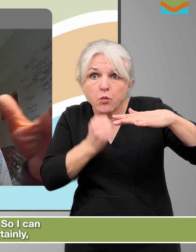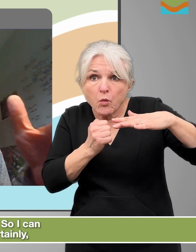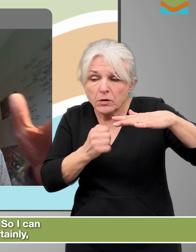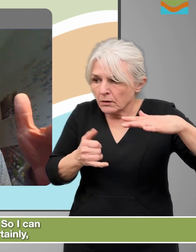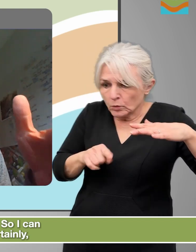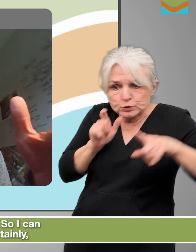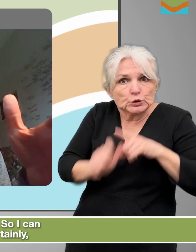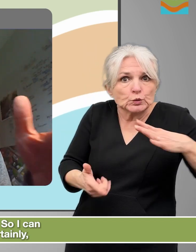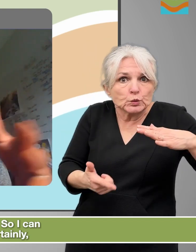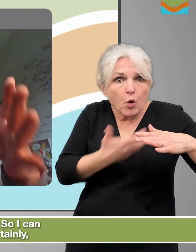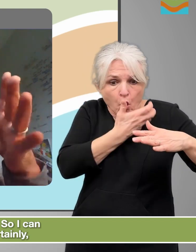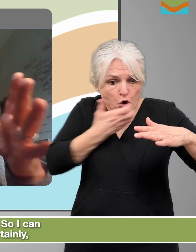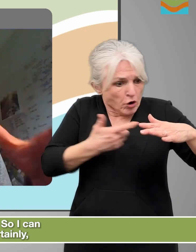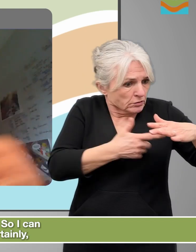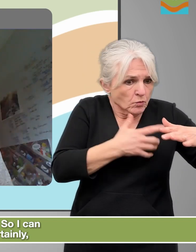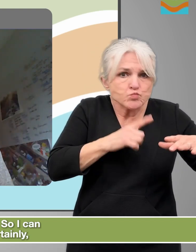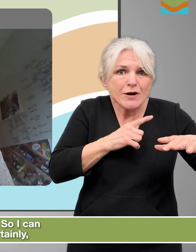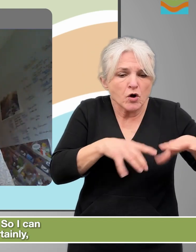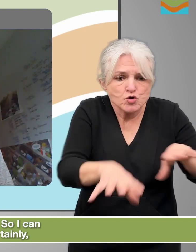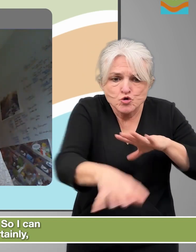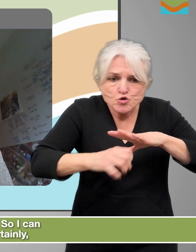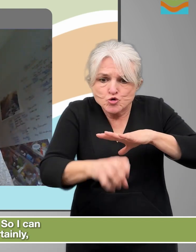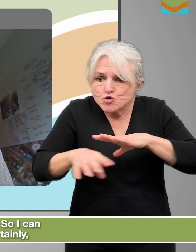coordination and management. So I can foresee that happening in certainly,